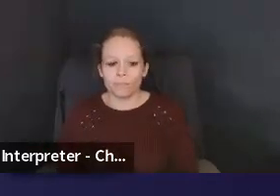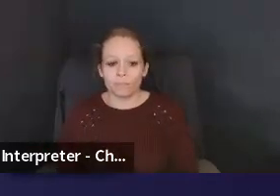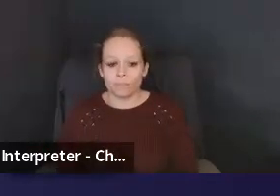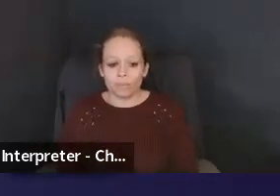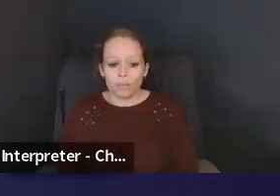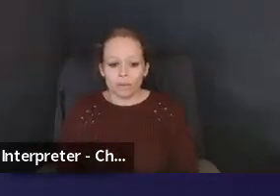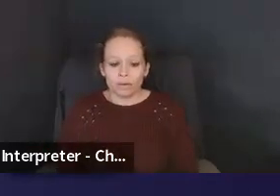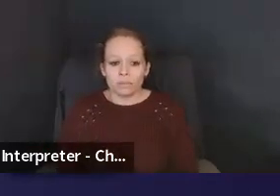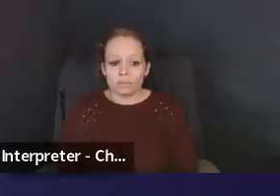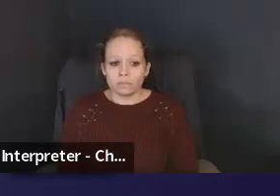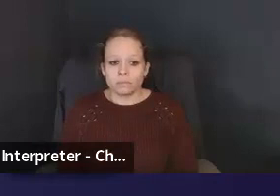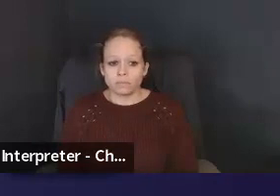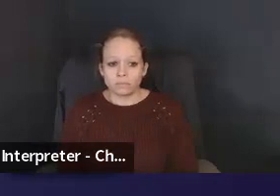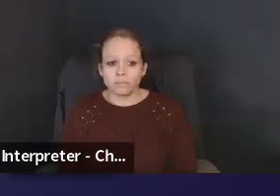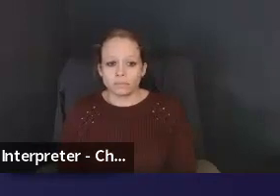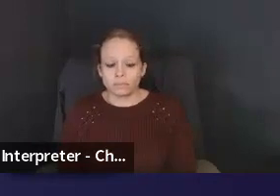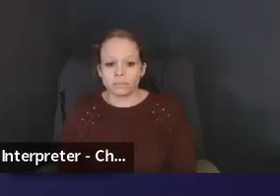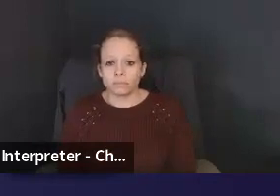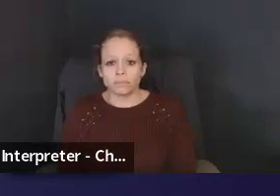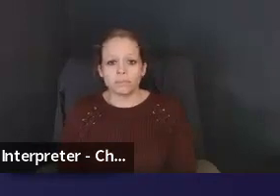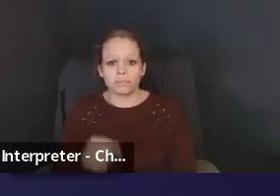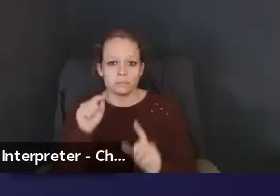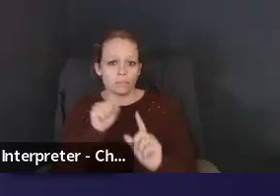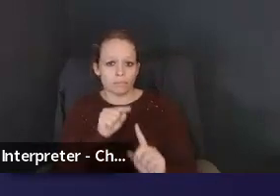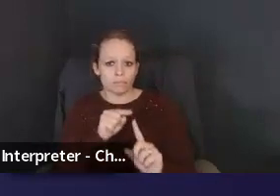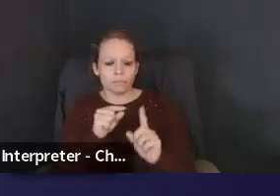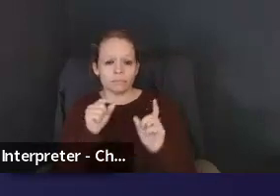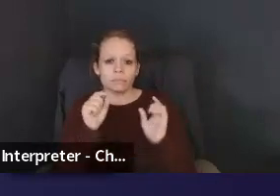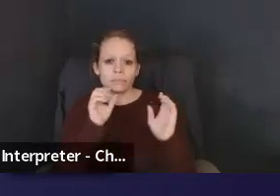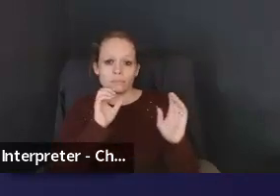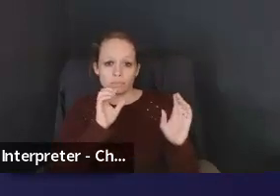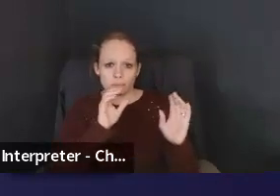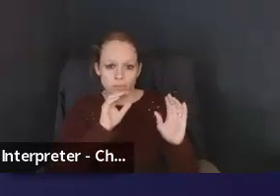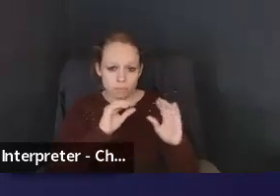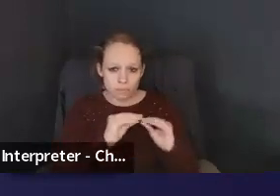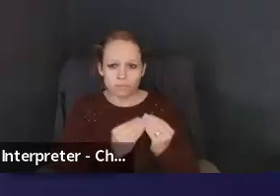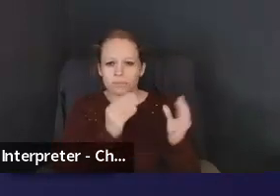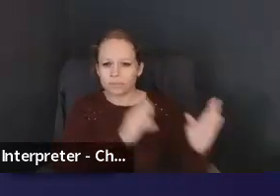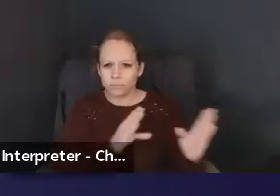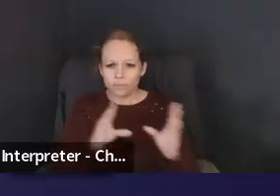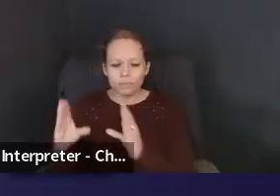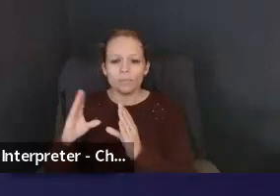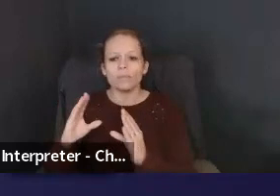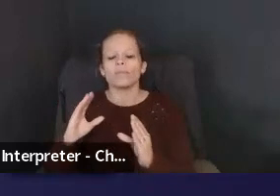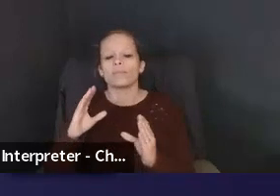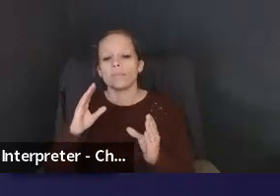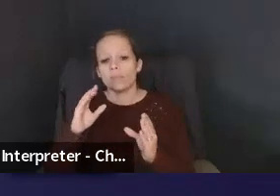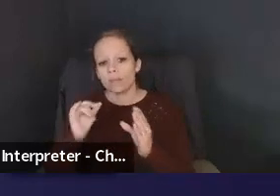see that this organizational plan of operation details, like, every step of the project from